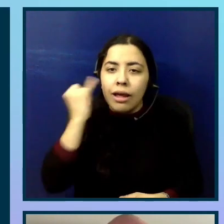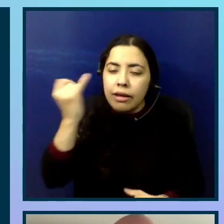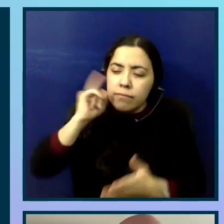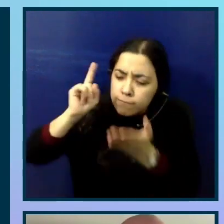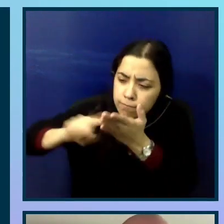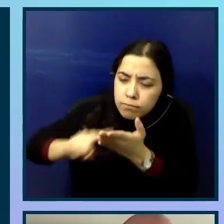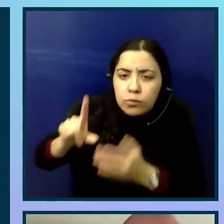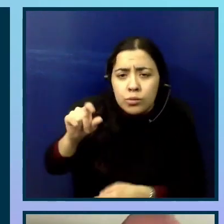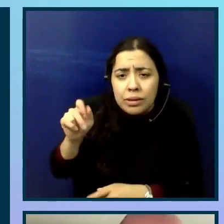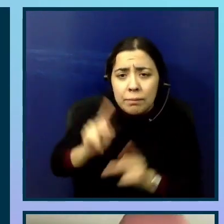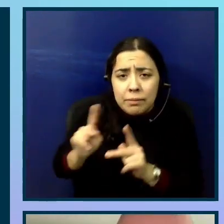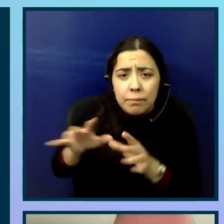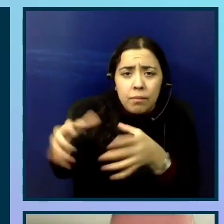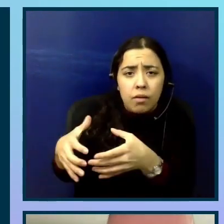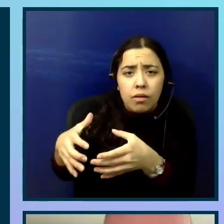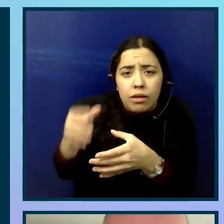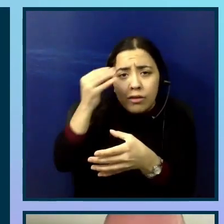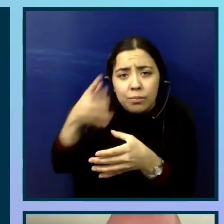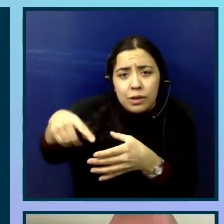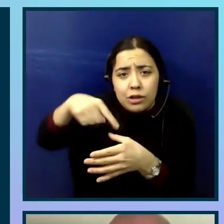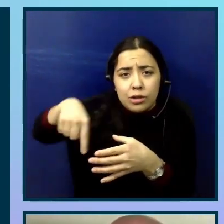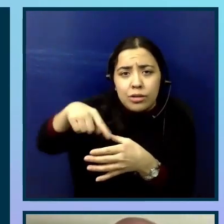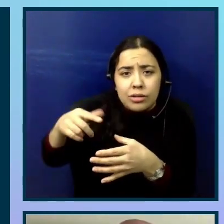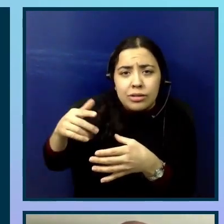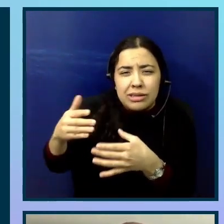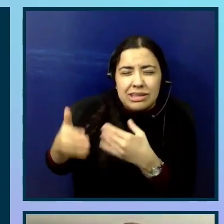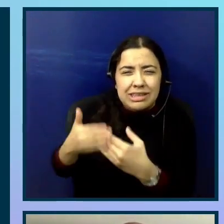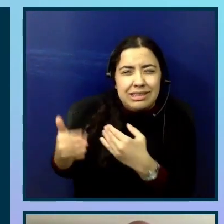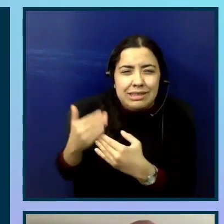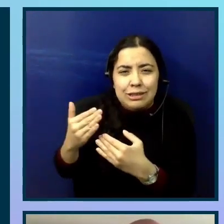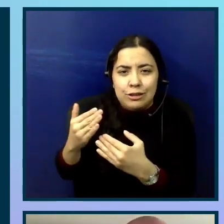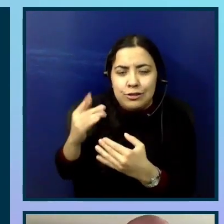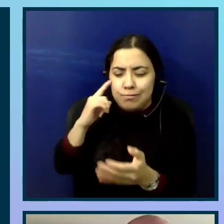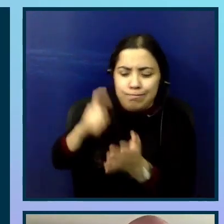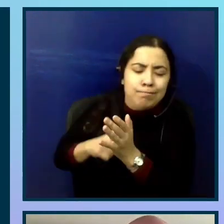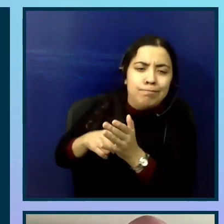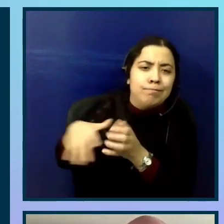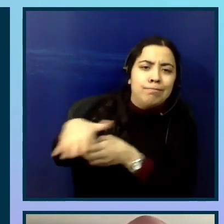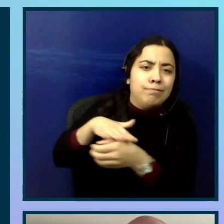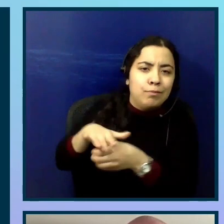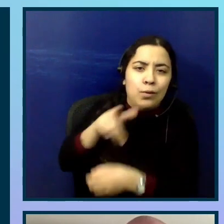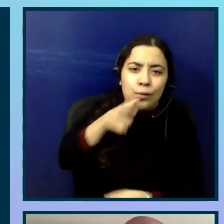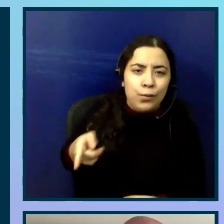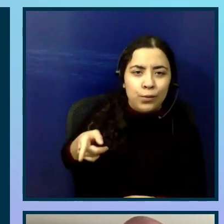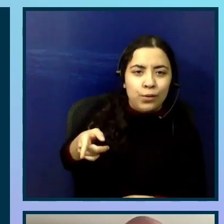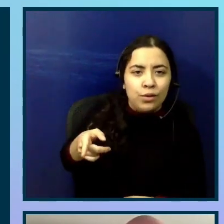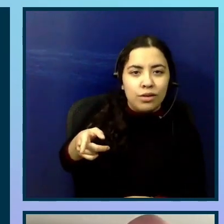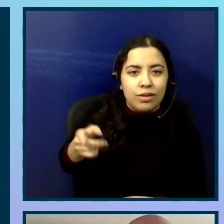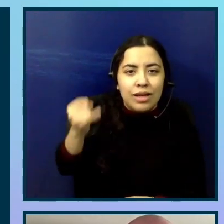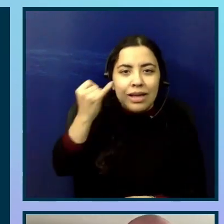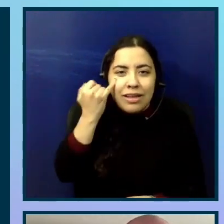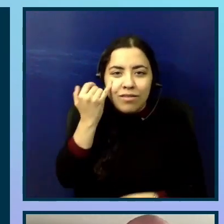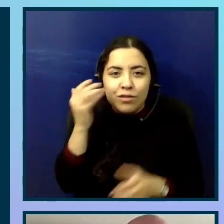it can be quite easy to be able to reverse engineer, particularly if it was within enterprise systems and within a smaller user group